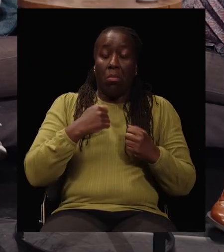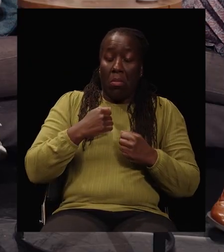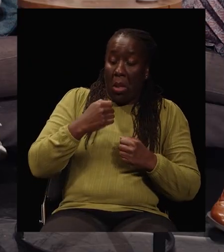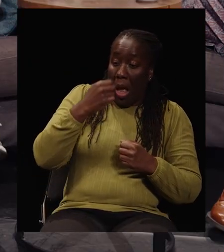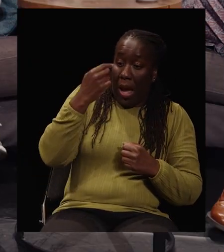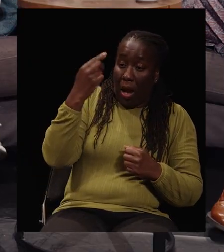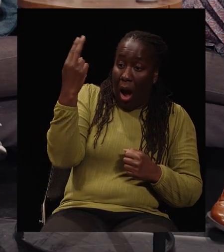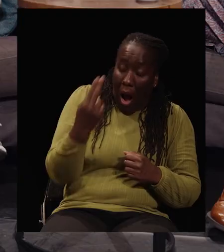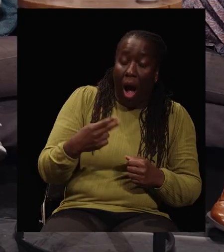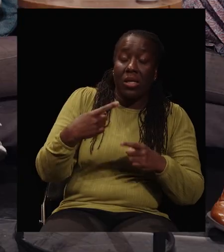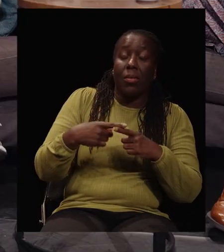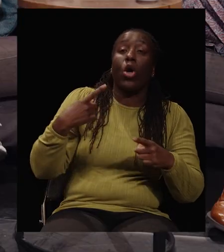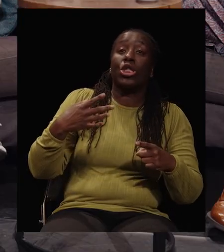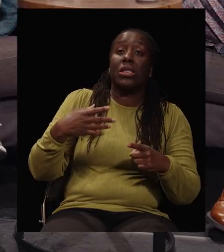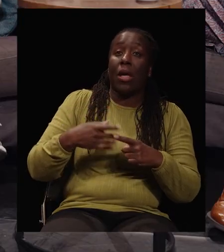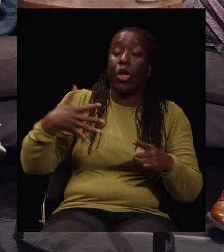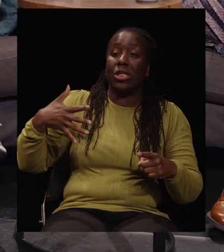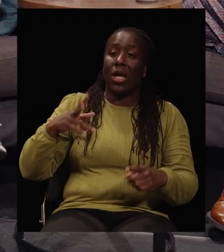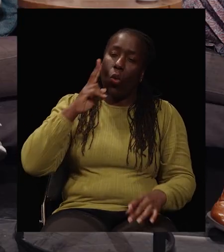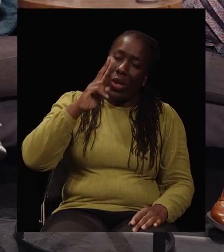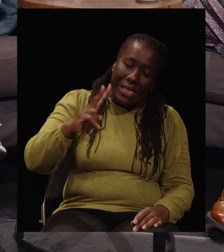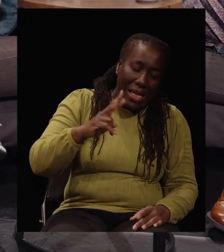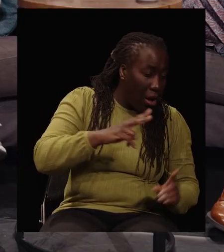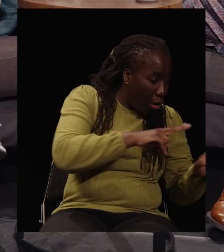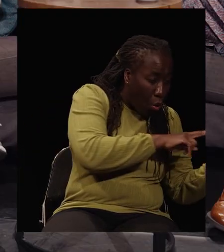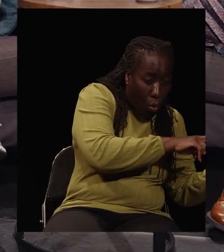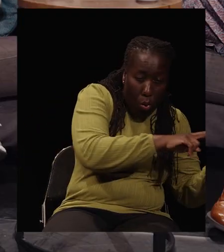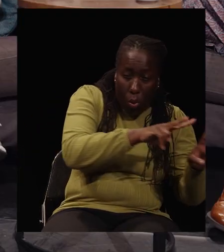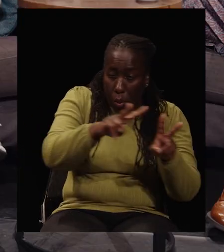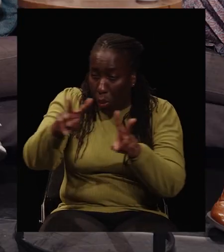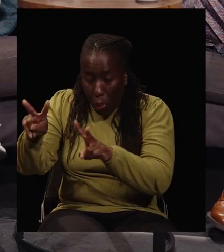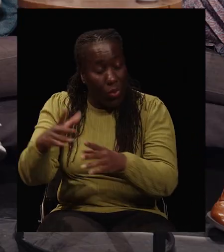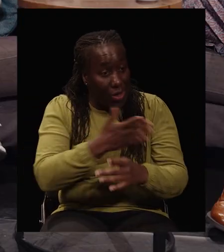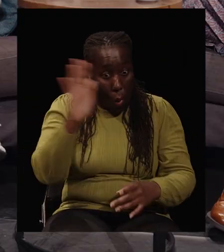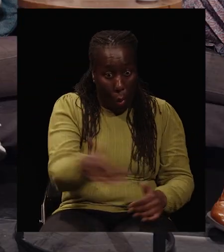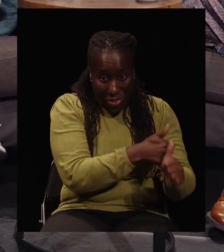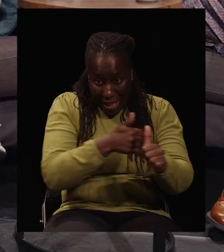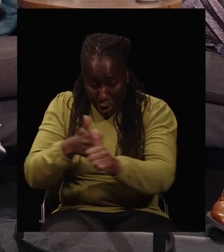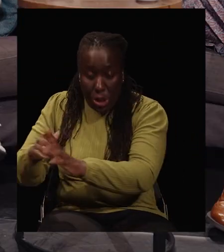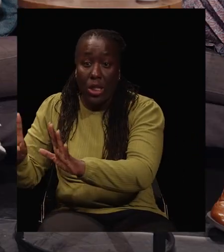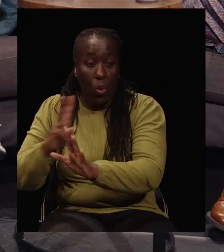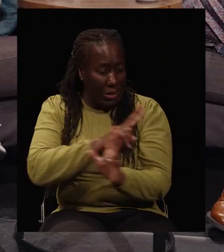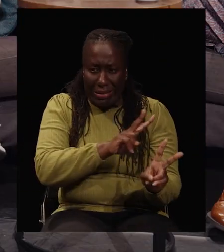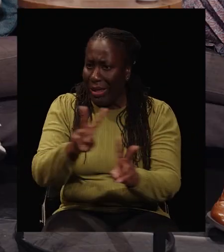we kinda sit across all these industries. So the main things that we think of when we think of the challenges